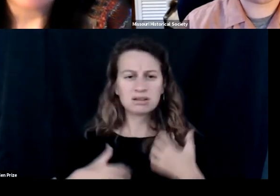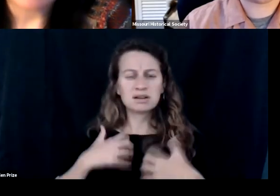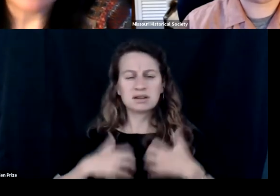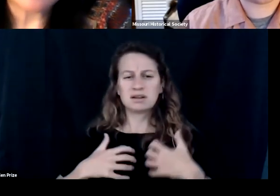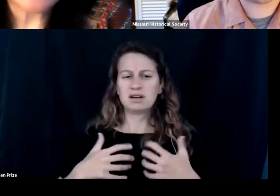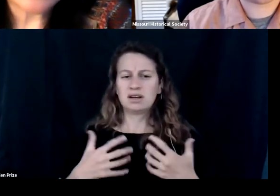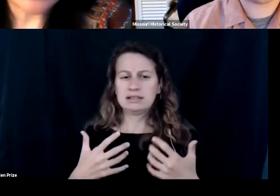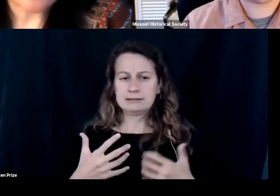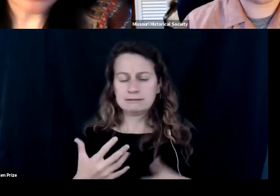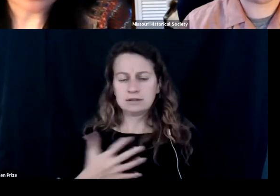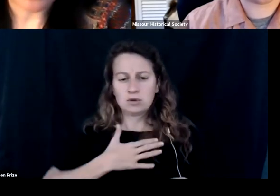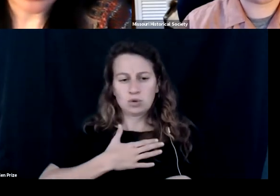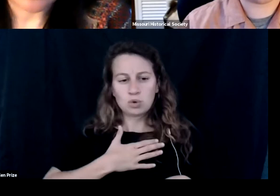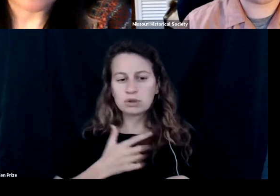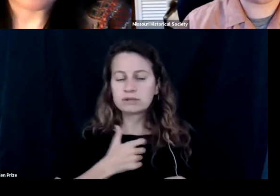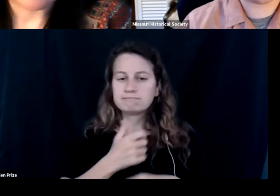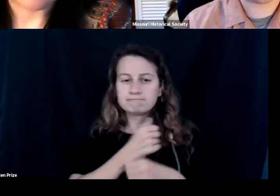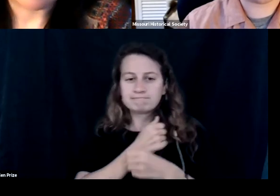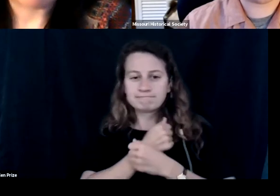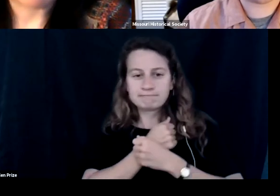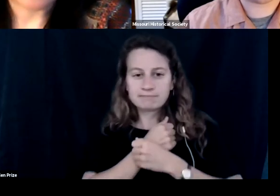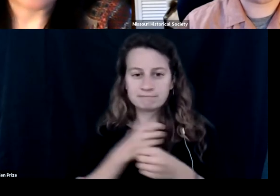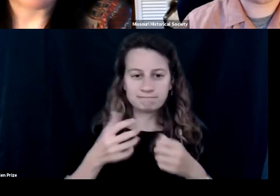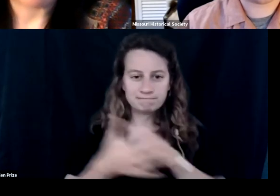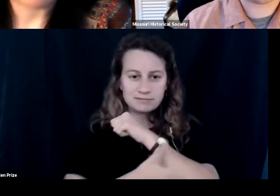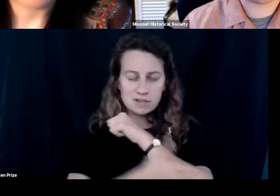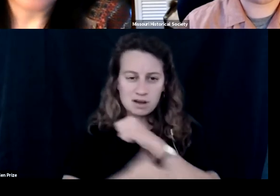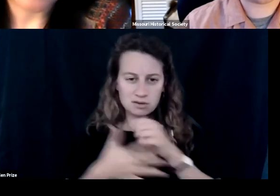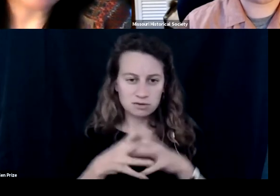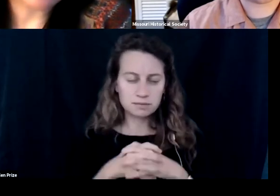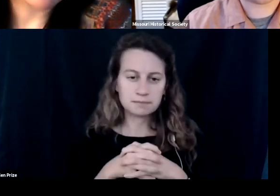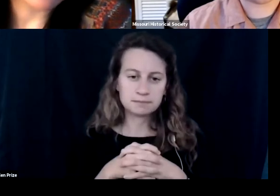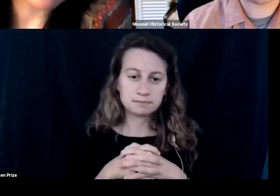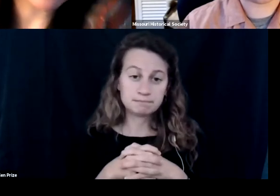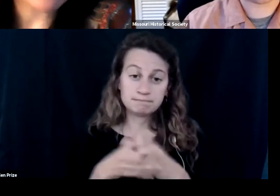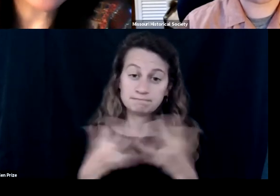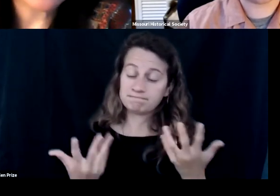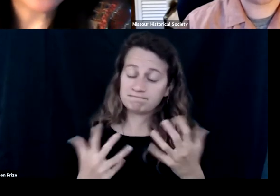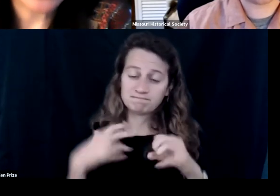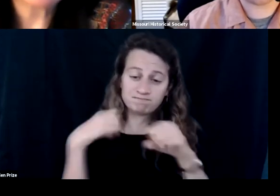an uptick of hate crimes against Asian Americans related to fear